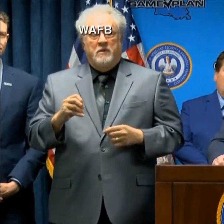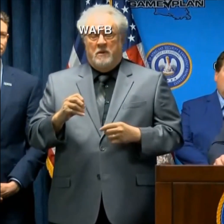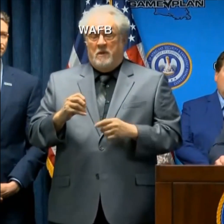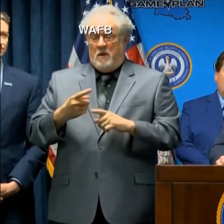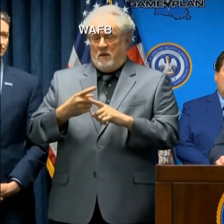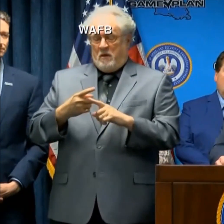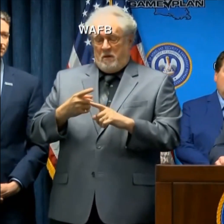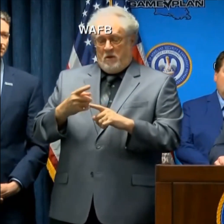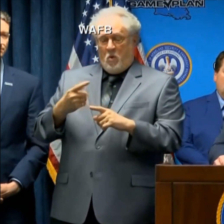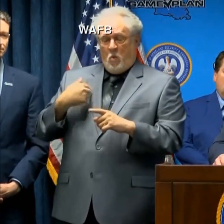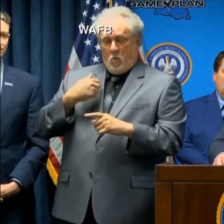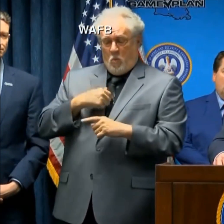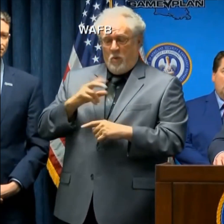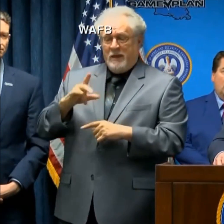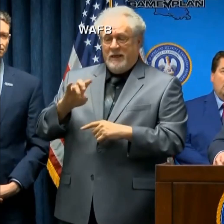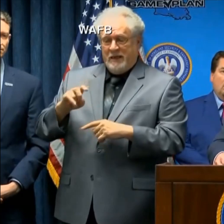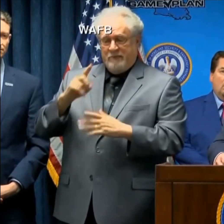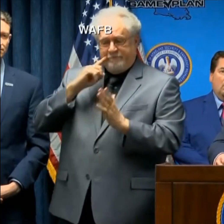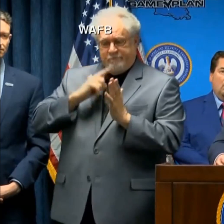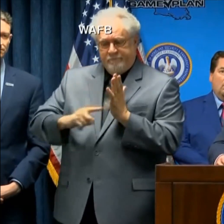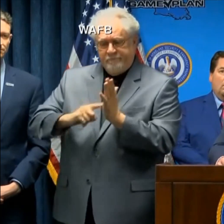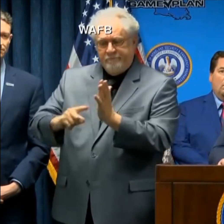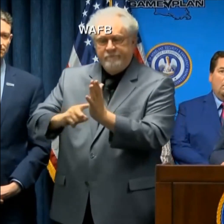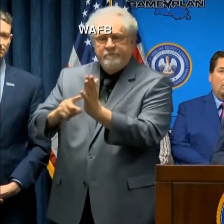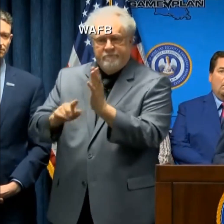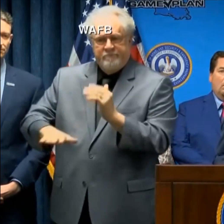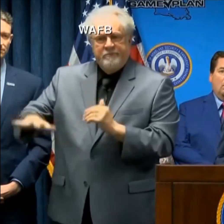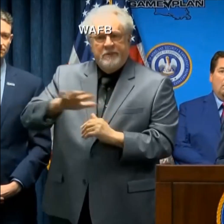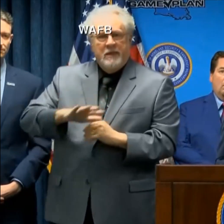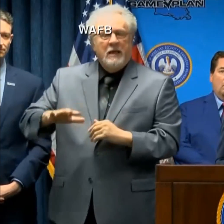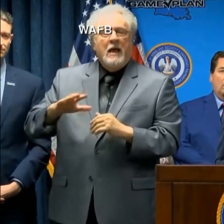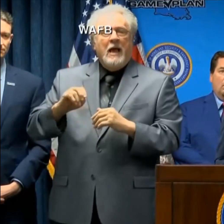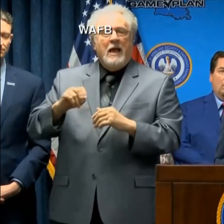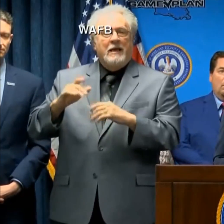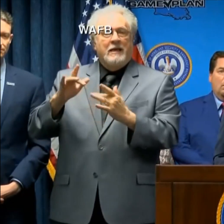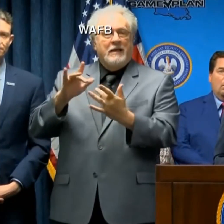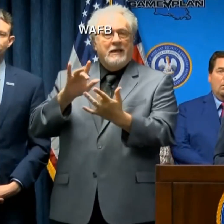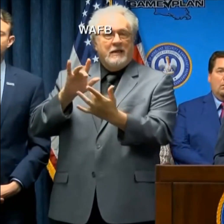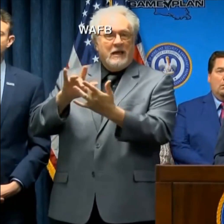that we've done enough epidemiological investigation and contact tracing that